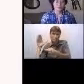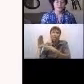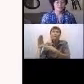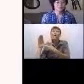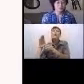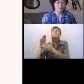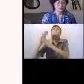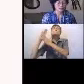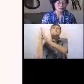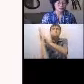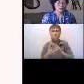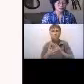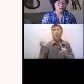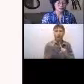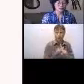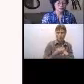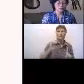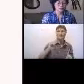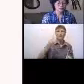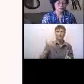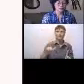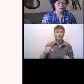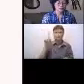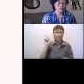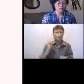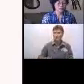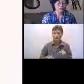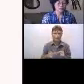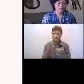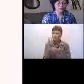And so it's really important when we talk about sort of learnings is to begin to incorporate